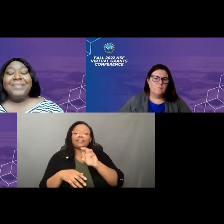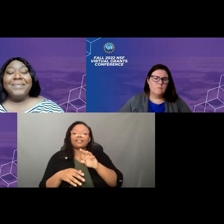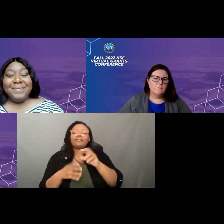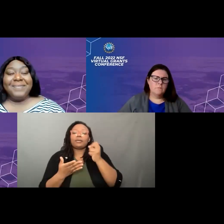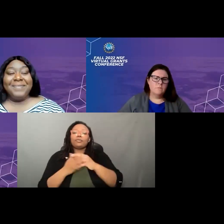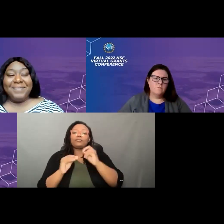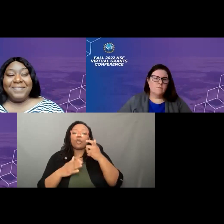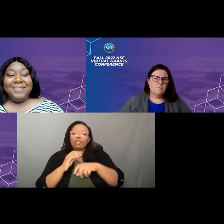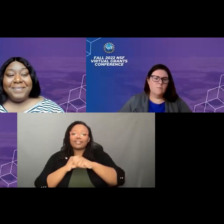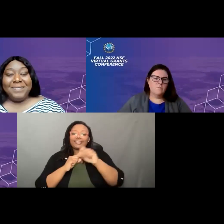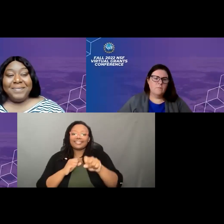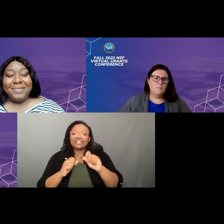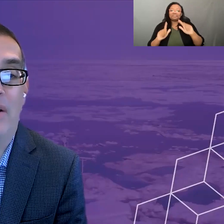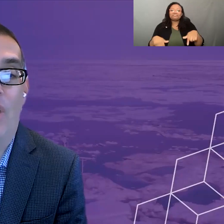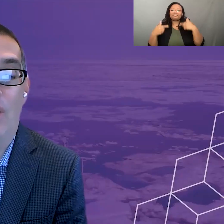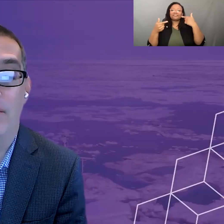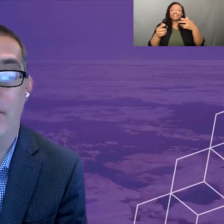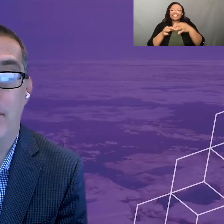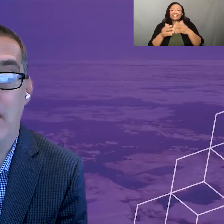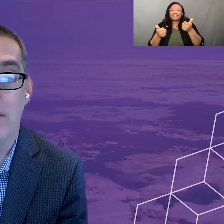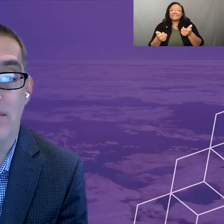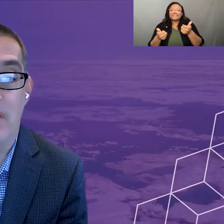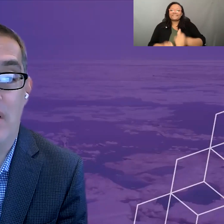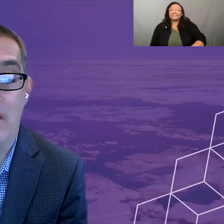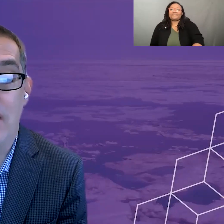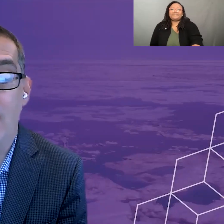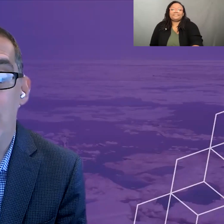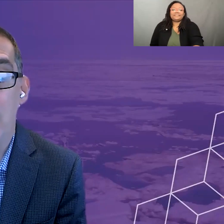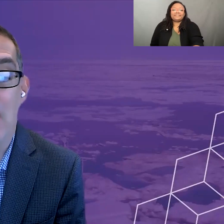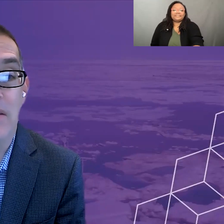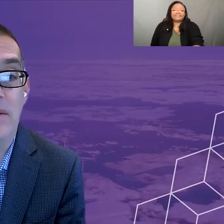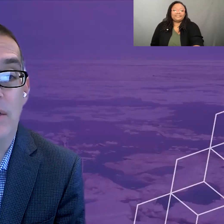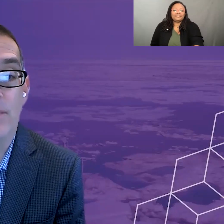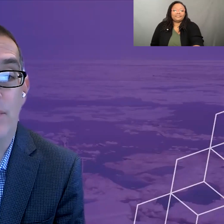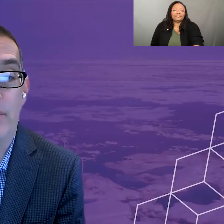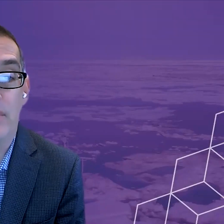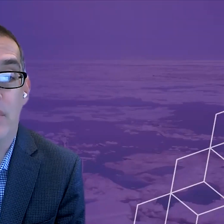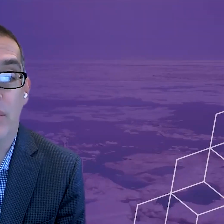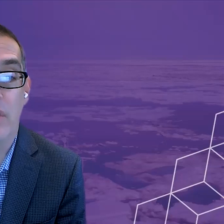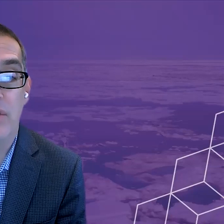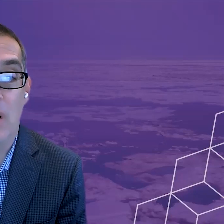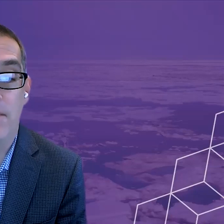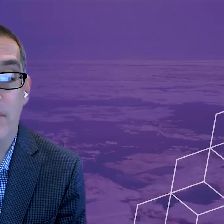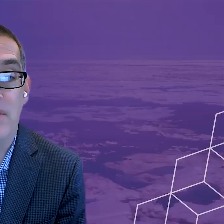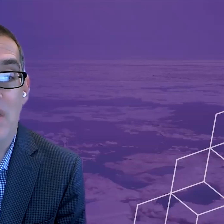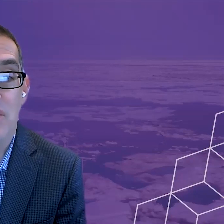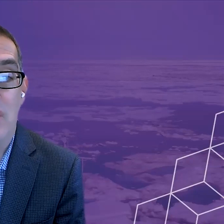Jeremy Leffler: Thank you. And I want to thank all of the panelists today and everybody behind the scenes for doing such a great job for this session.